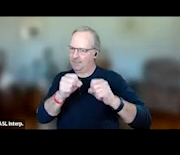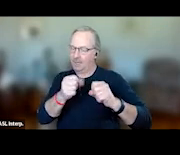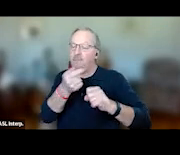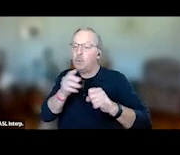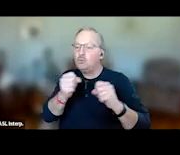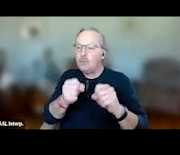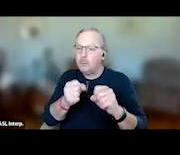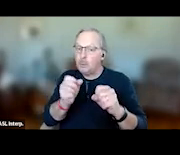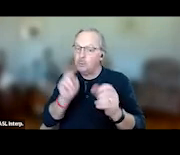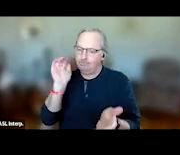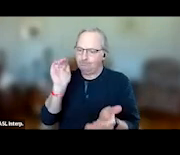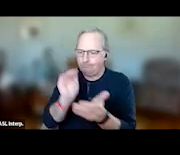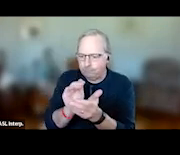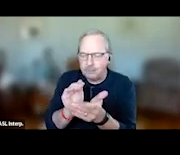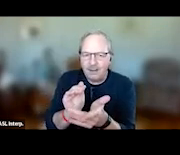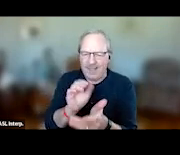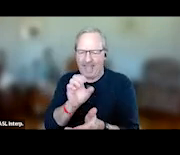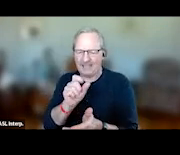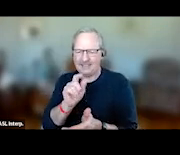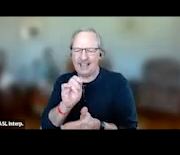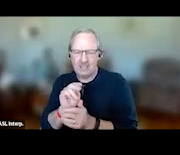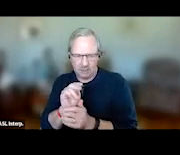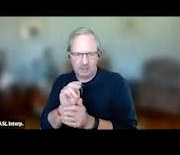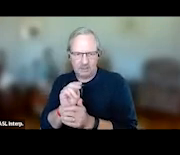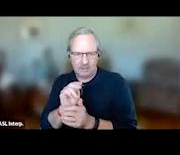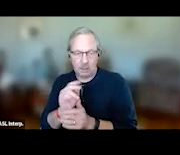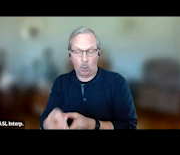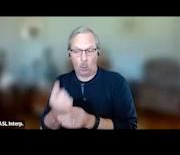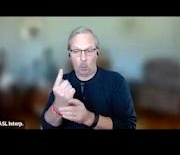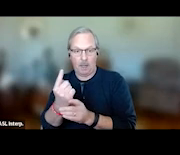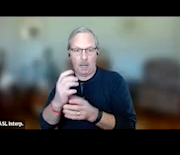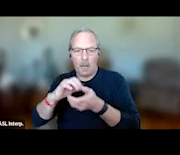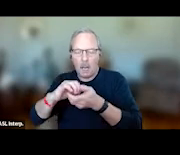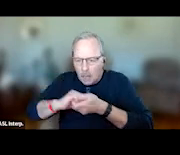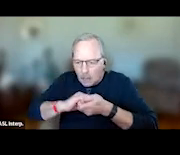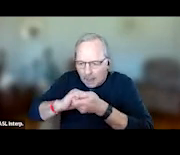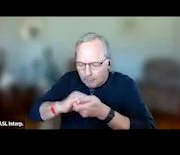the likelihood of escalation. So one is collaborative decision making.